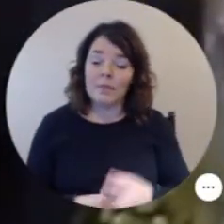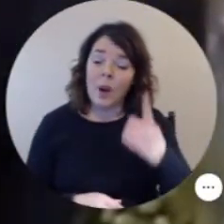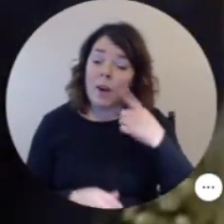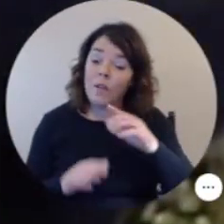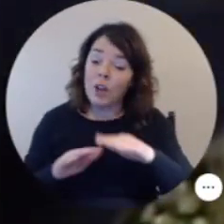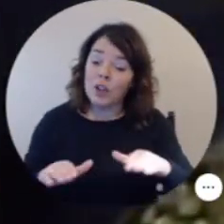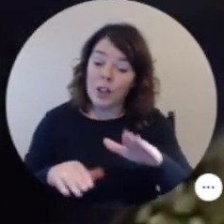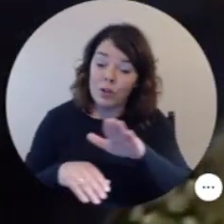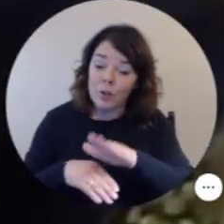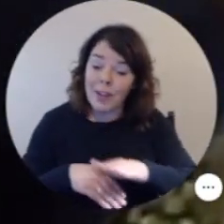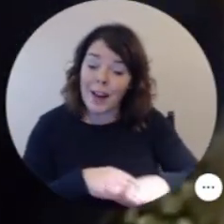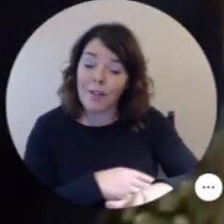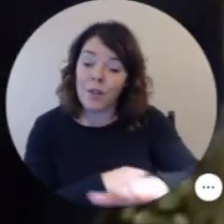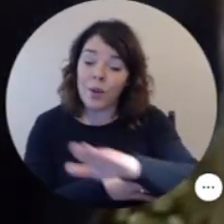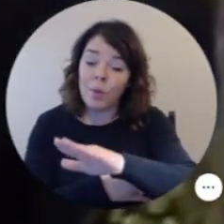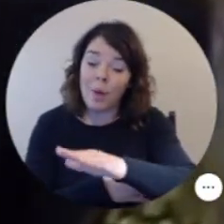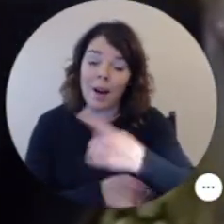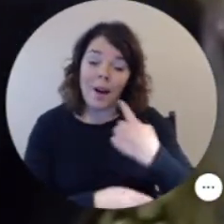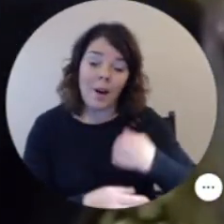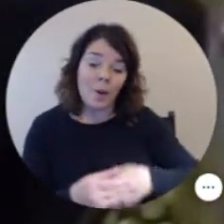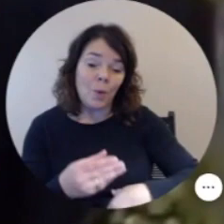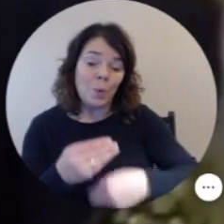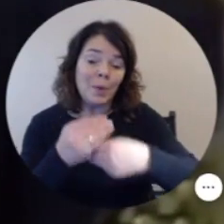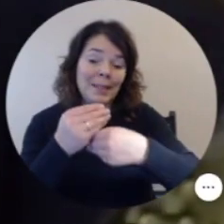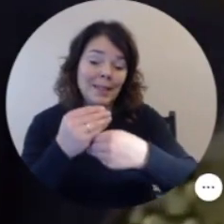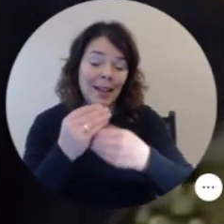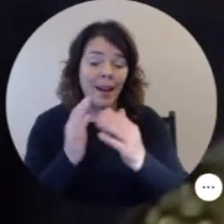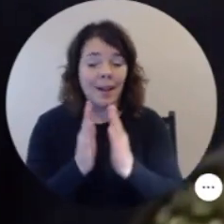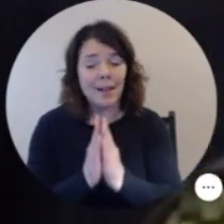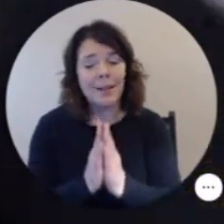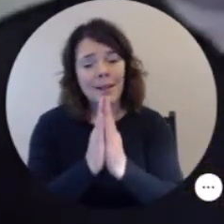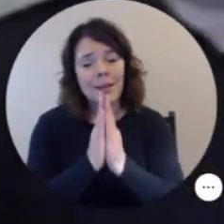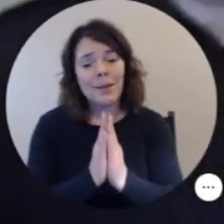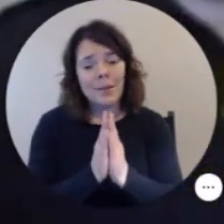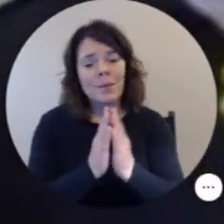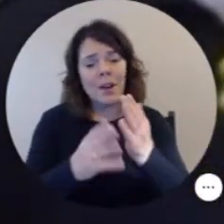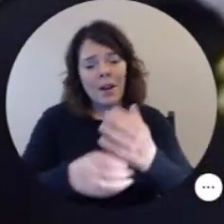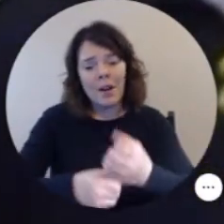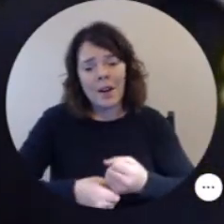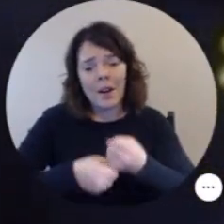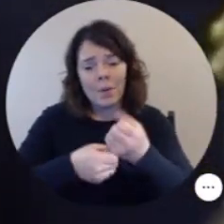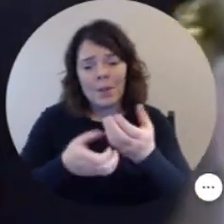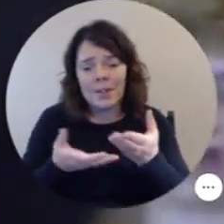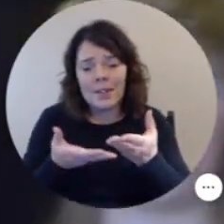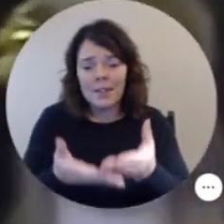For children everywhere We say a little prayer